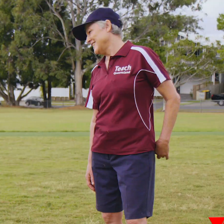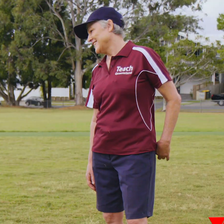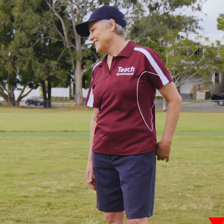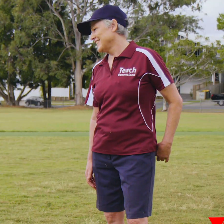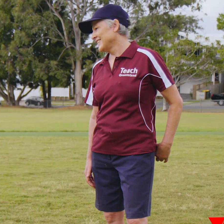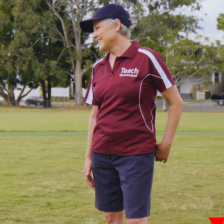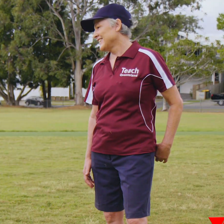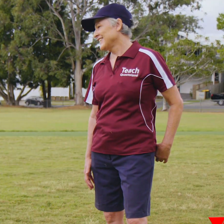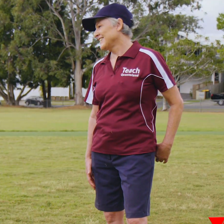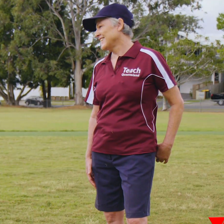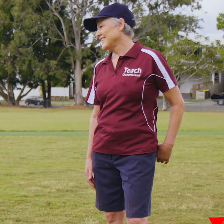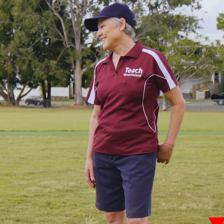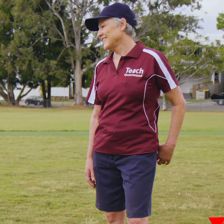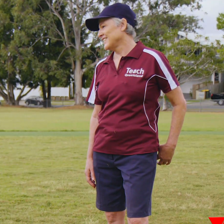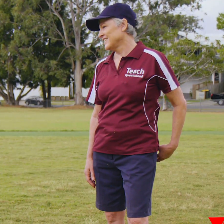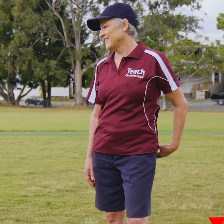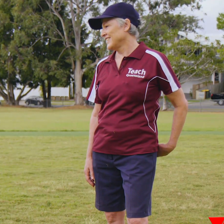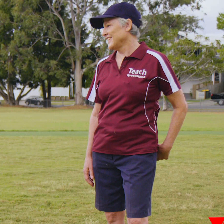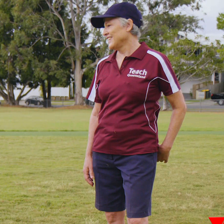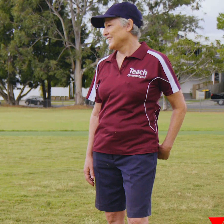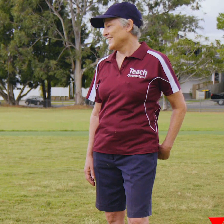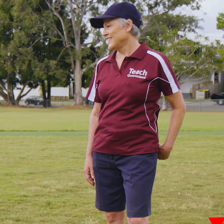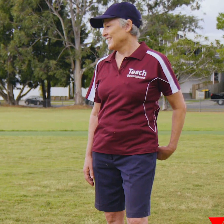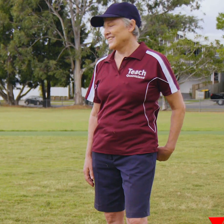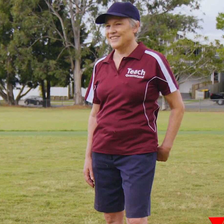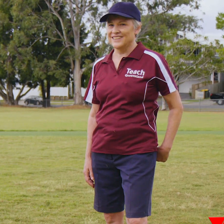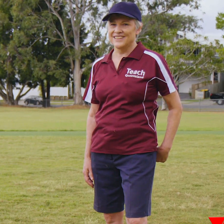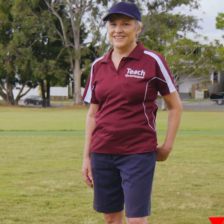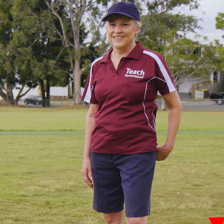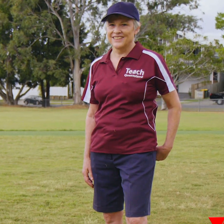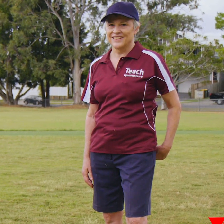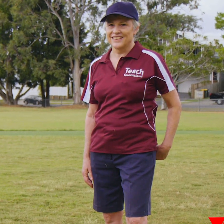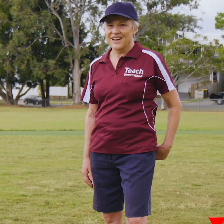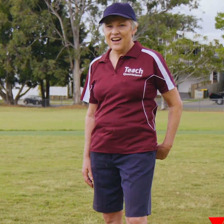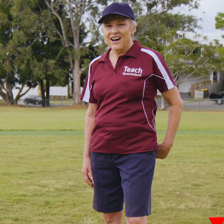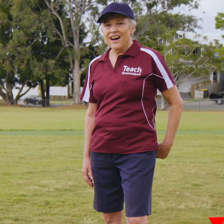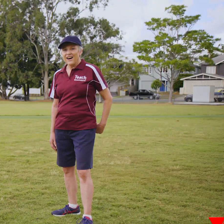Because it keeps me calm, cool, and I love gliding through the water.